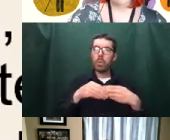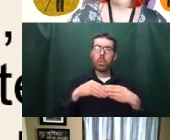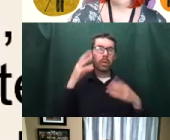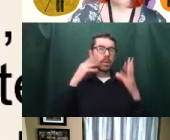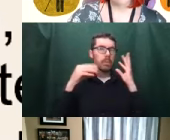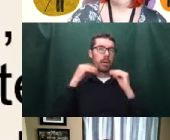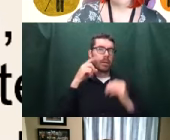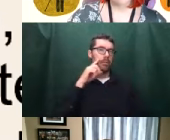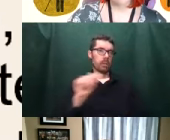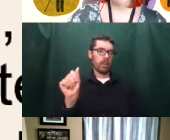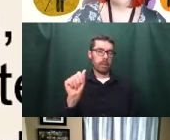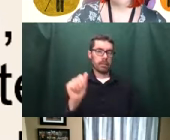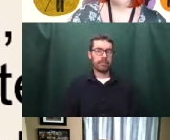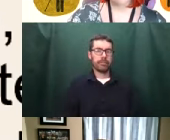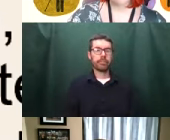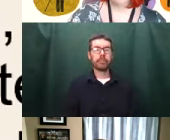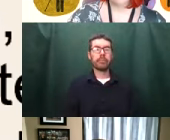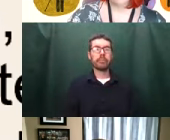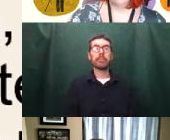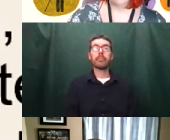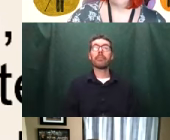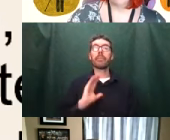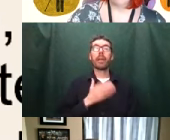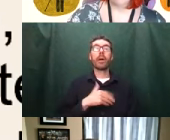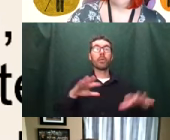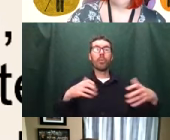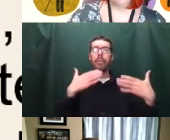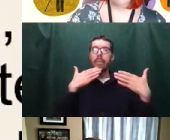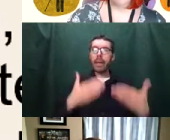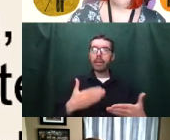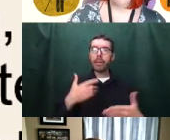So we thank you t, for letting us share the principles of disability justice which is